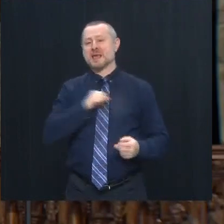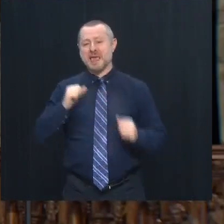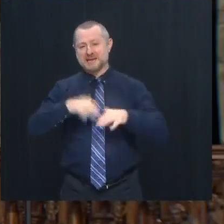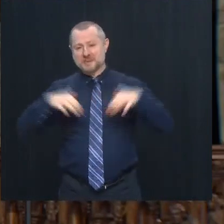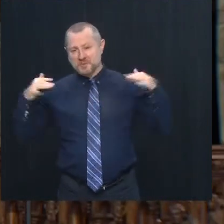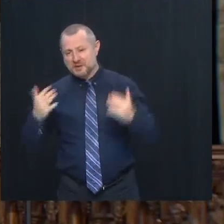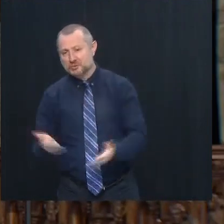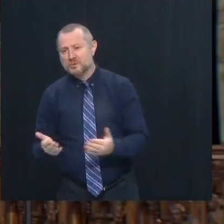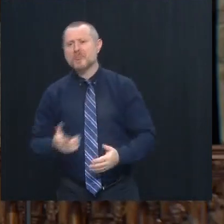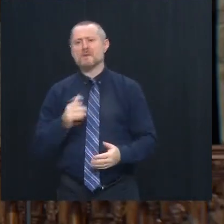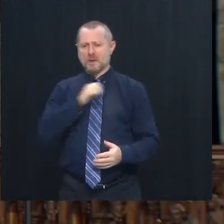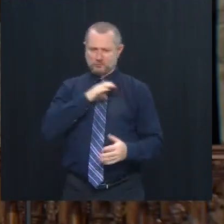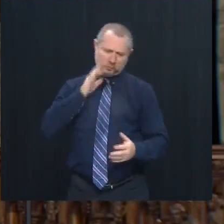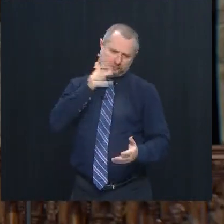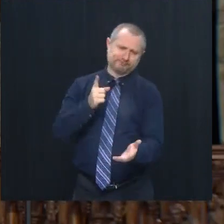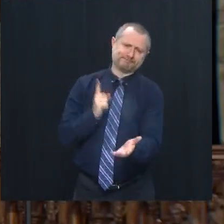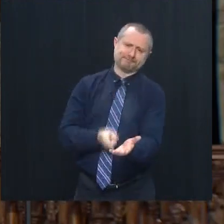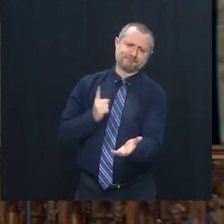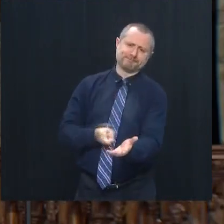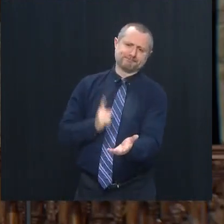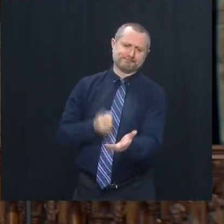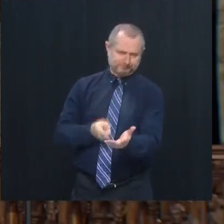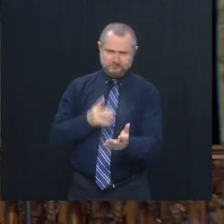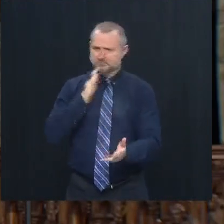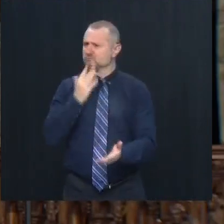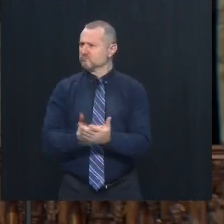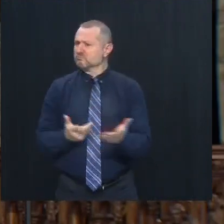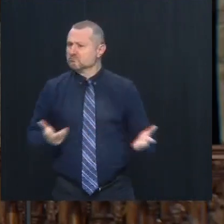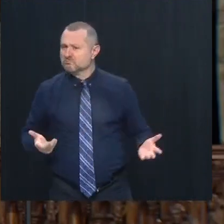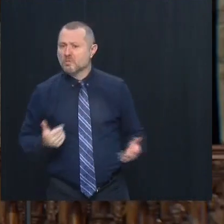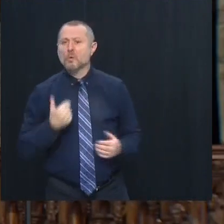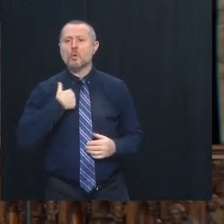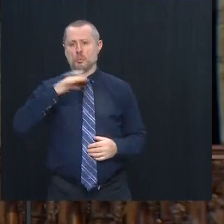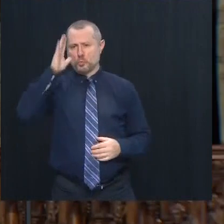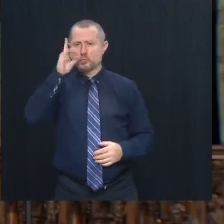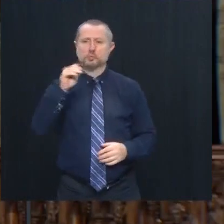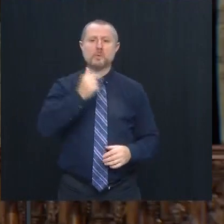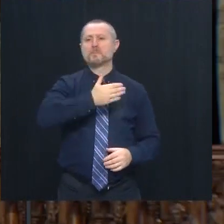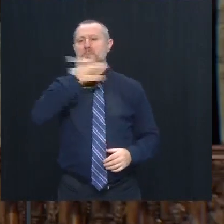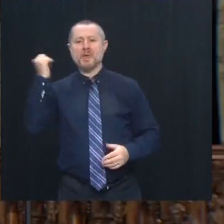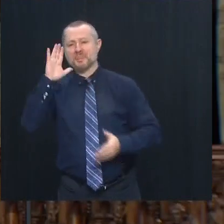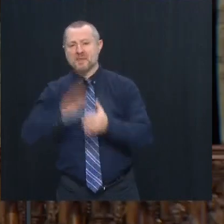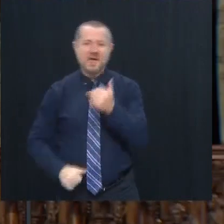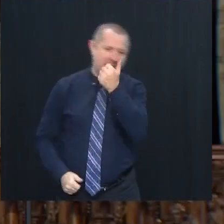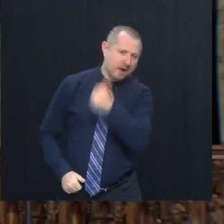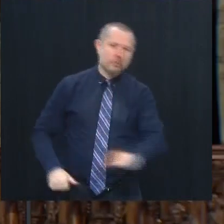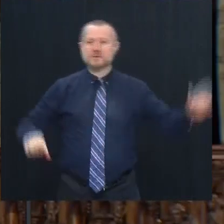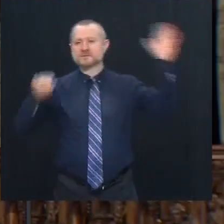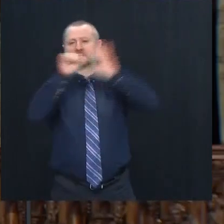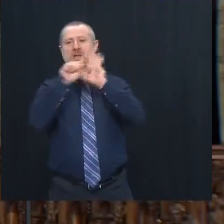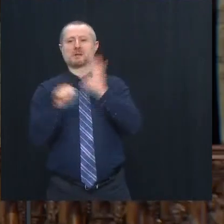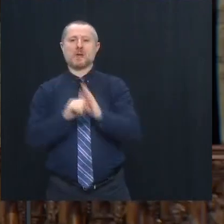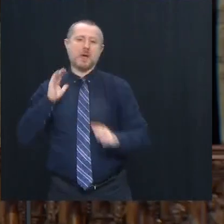NO STATE WILL DO IT BETTER. SPEAKER CARL HESTE IS HERE, THE SENATE IS HERE, WE'VE DISCUSSED IT.